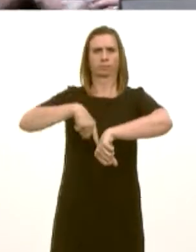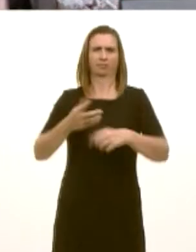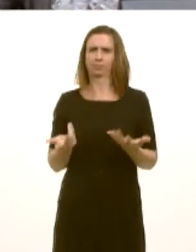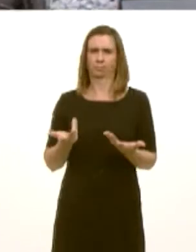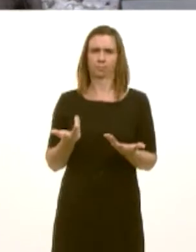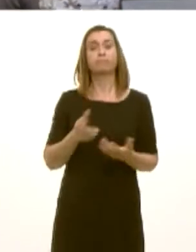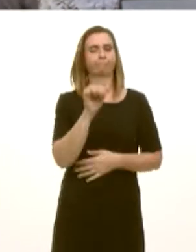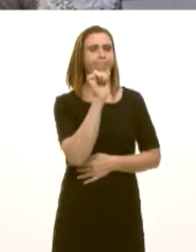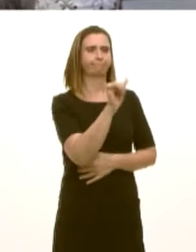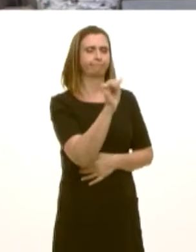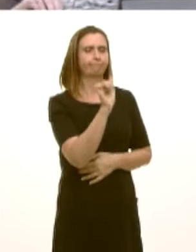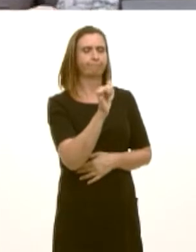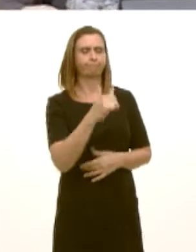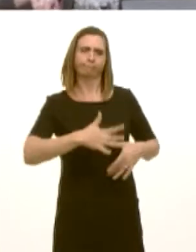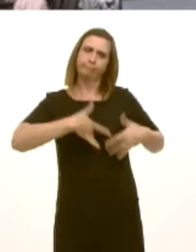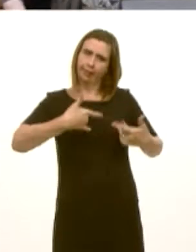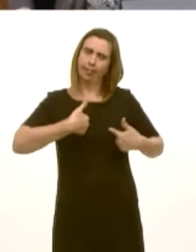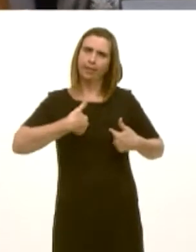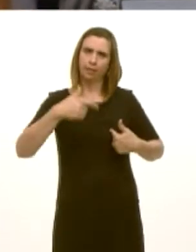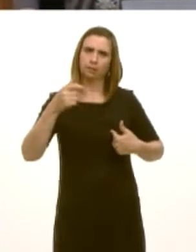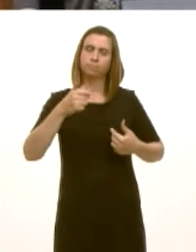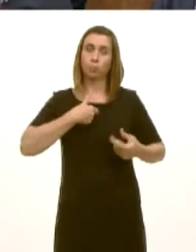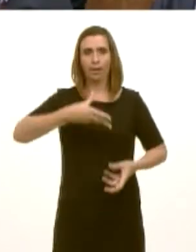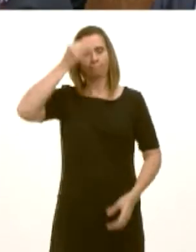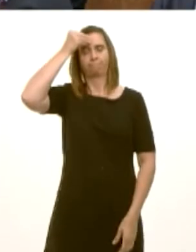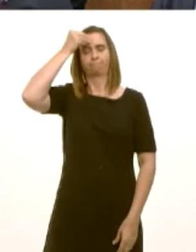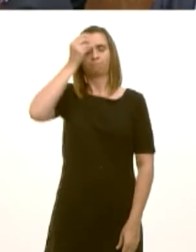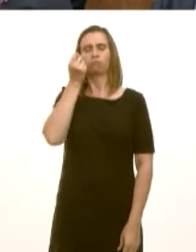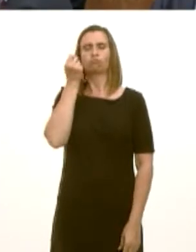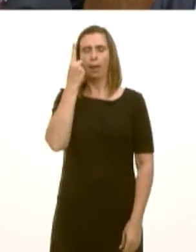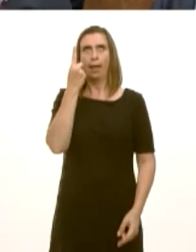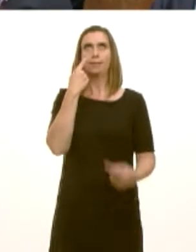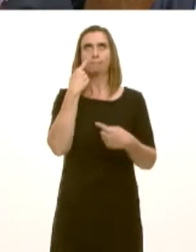working with businesses that are affected by events such as this. Itís absolutely crucial that the lessonsóharsh lessonsóthat have been taught this time around